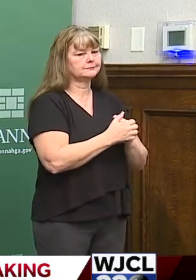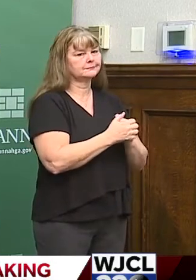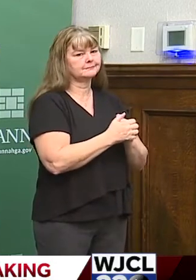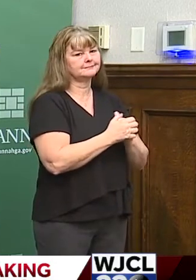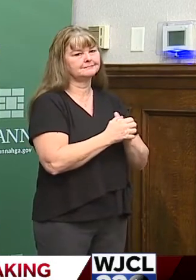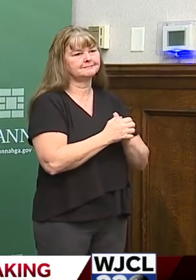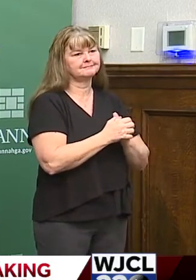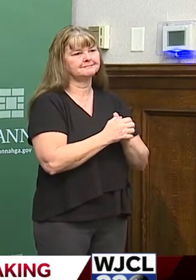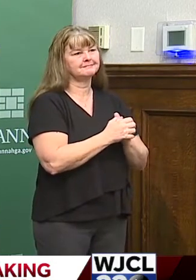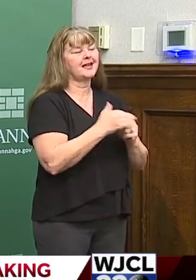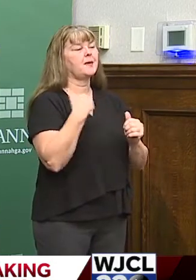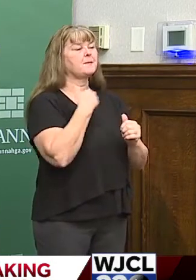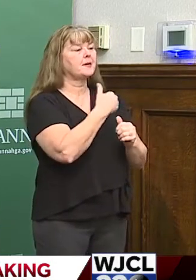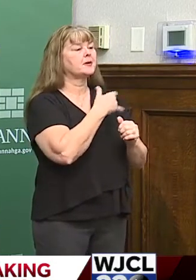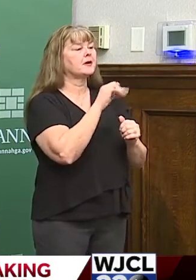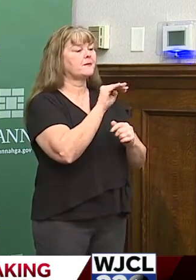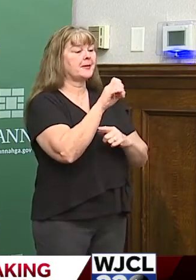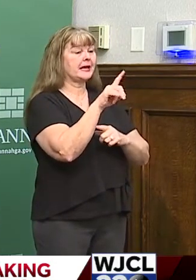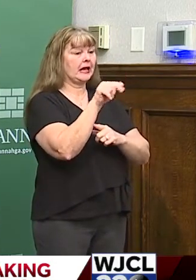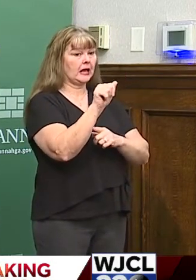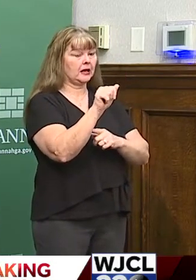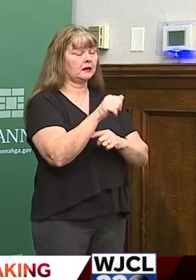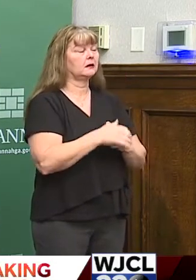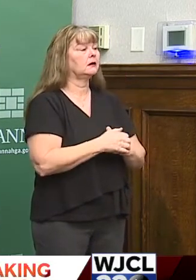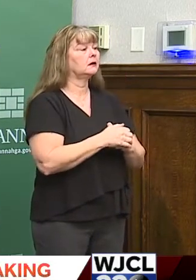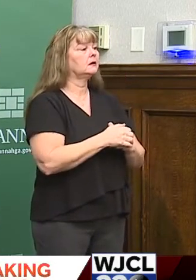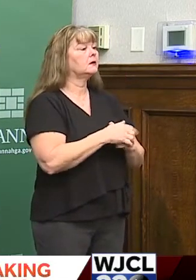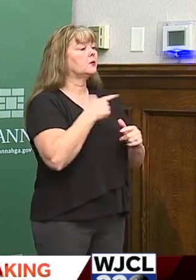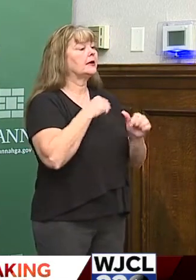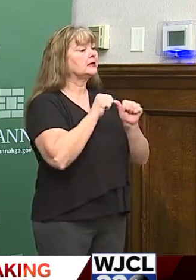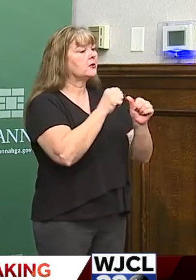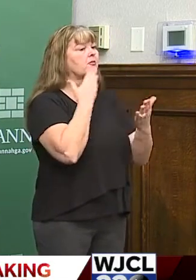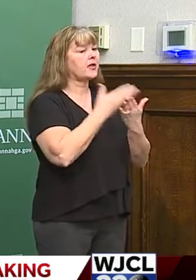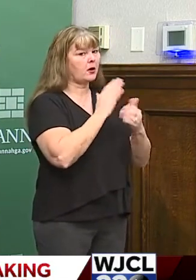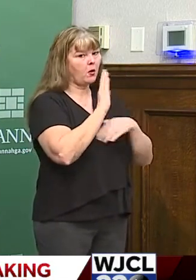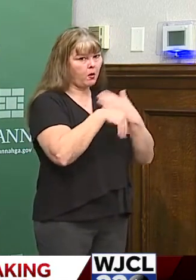CHILDCARE PROVIDER, THE INTERPRETER, THE MEMBERS OF THE MEDIA.